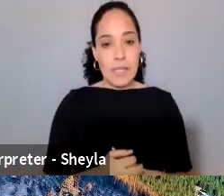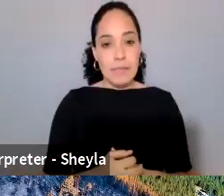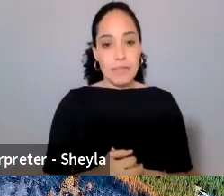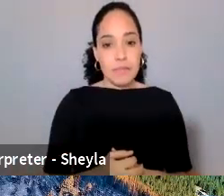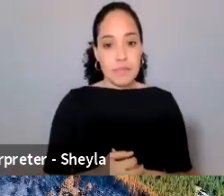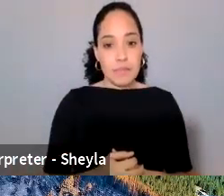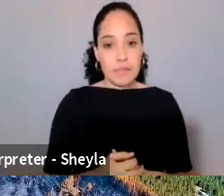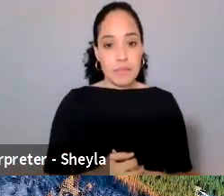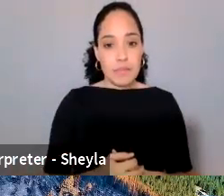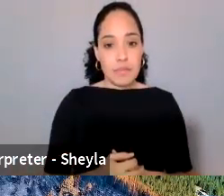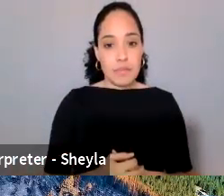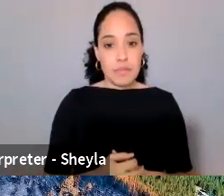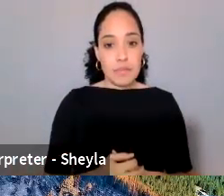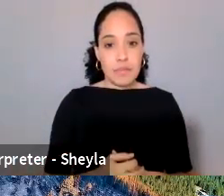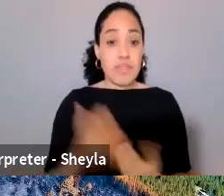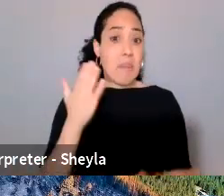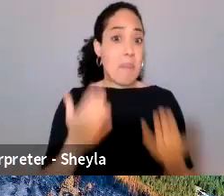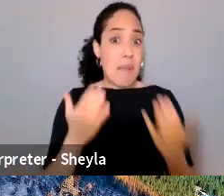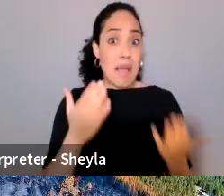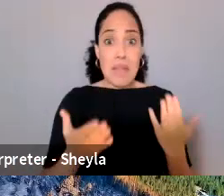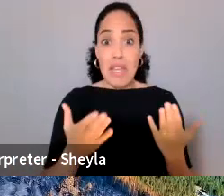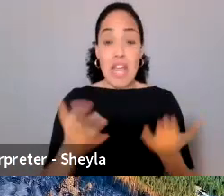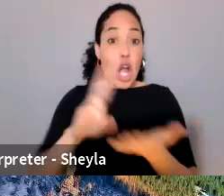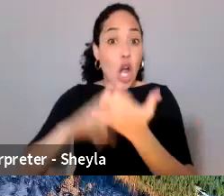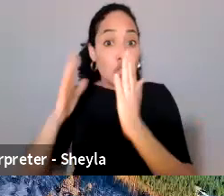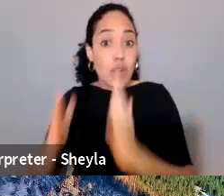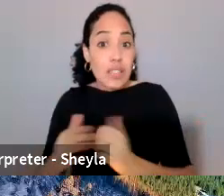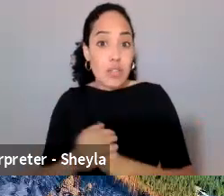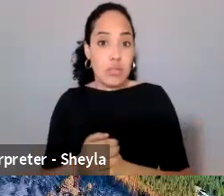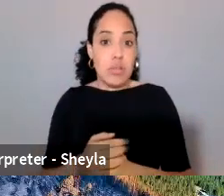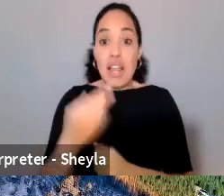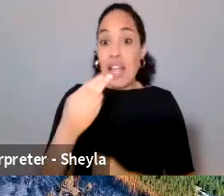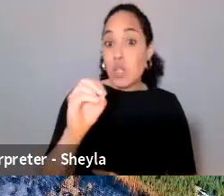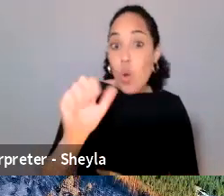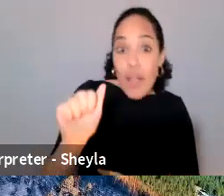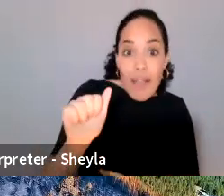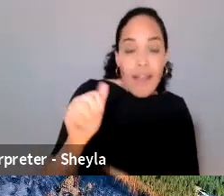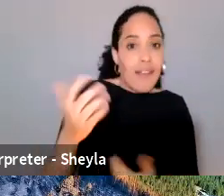you know it may be a contractor a consulting forester that can provide that assistance so